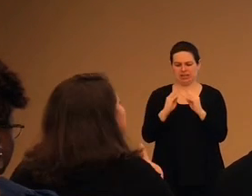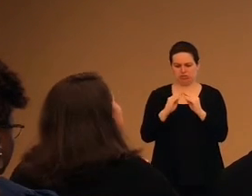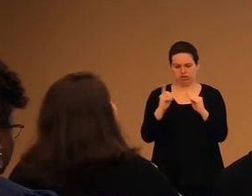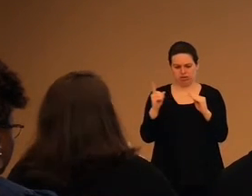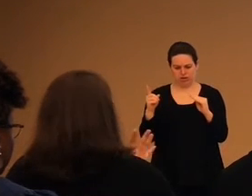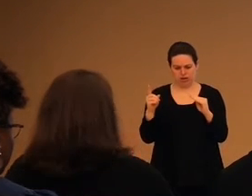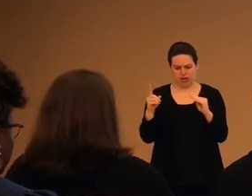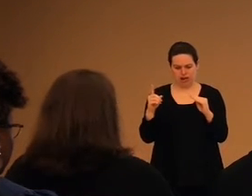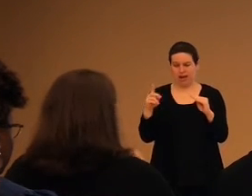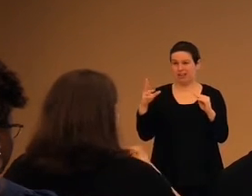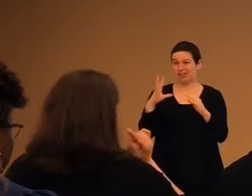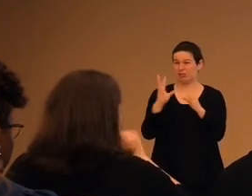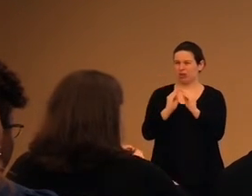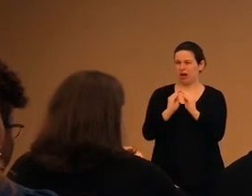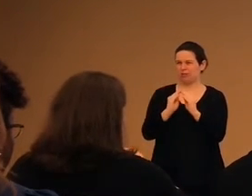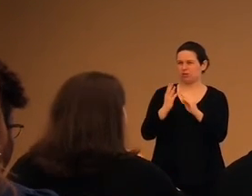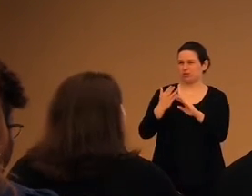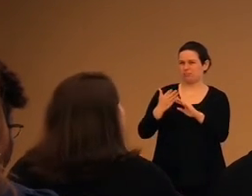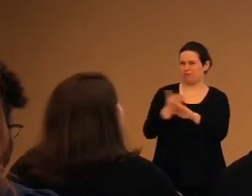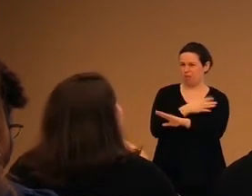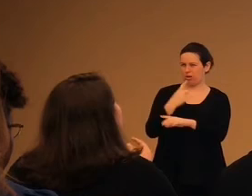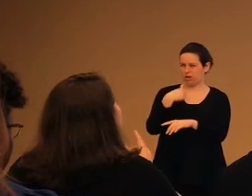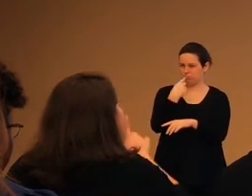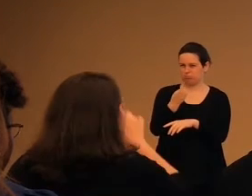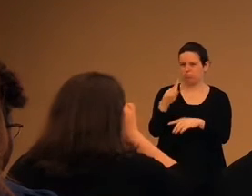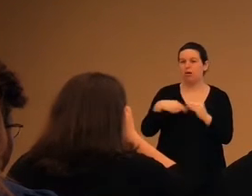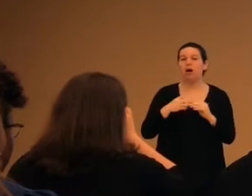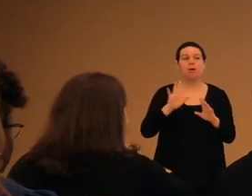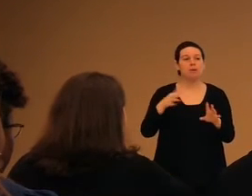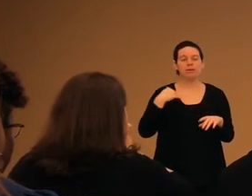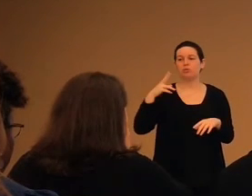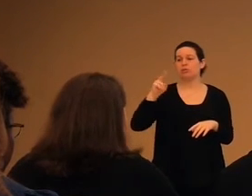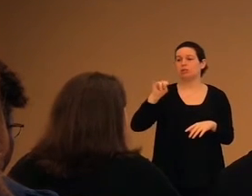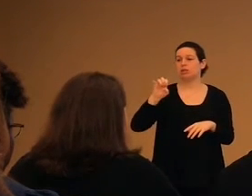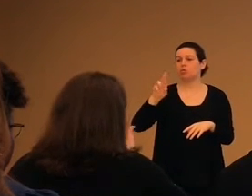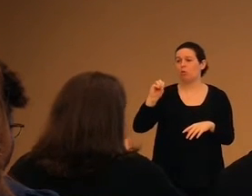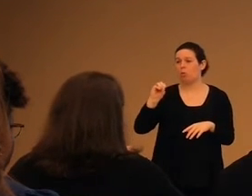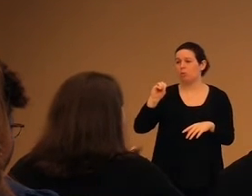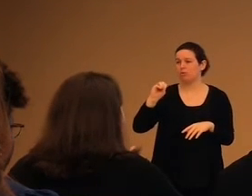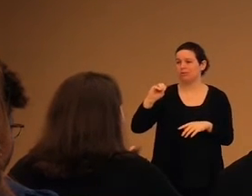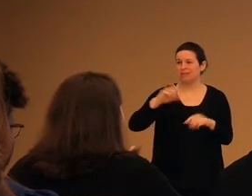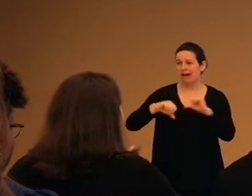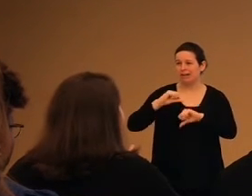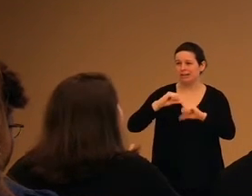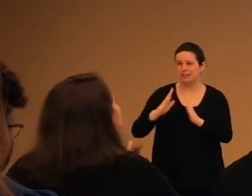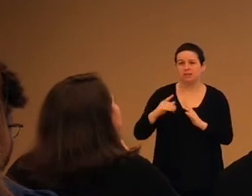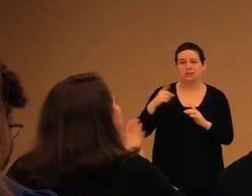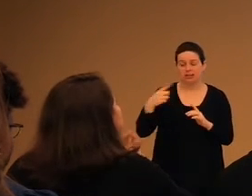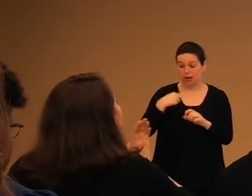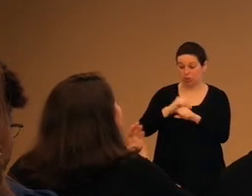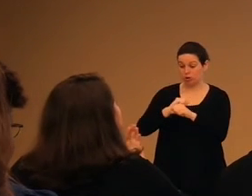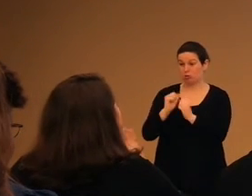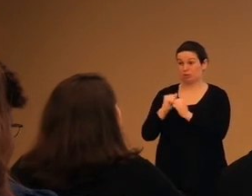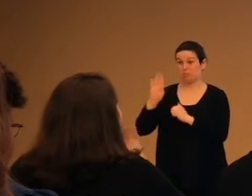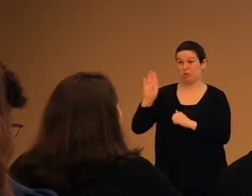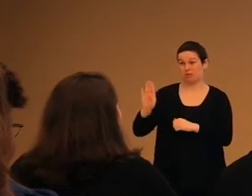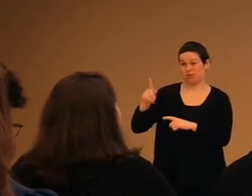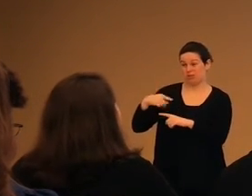I mentioned before and there was a neuroscience that had done some work with the Boston Museum of Fine Arts, and he said